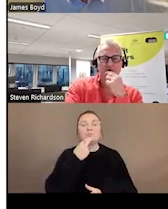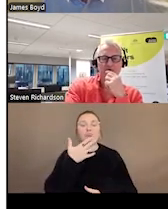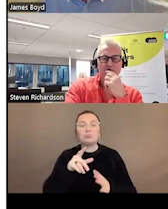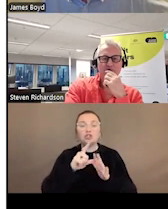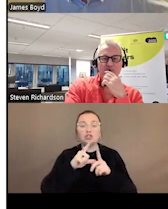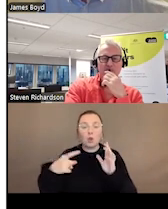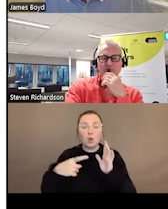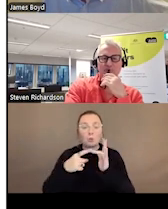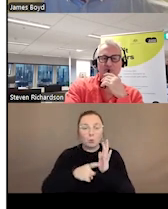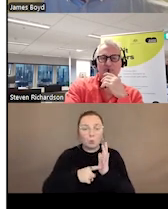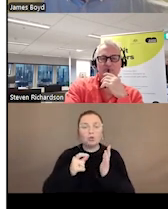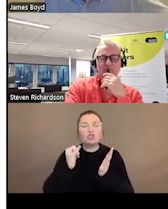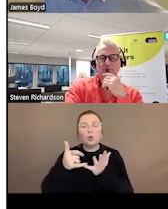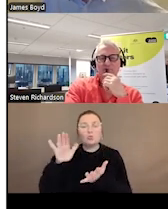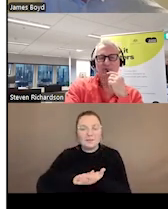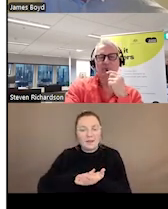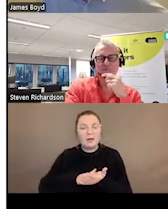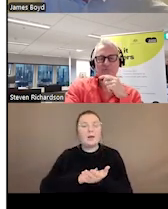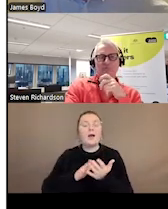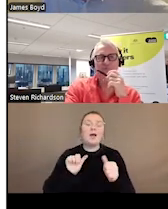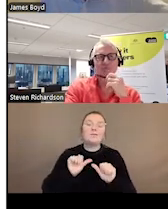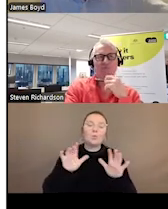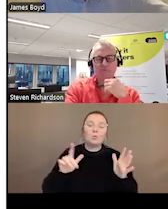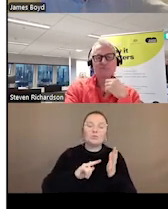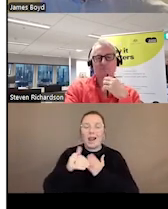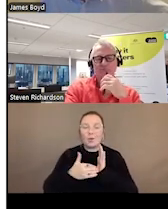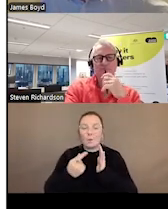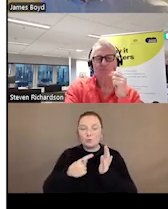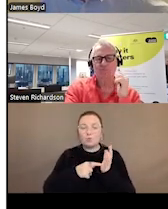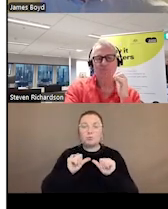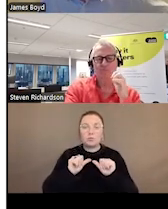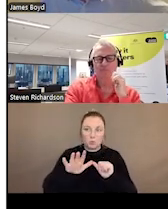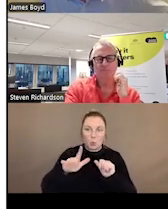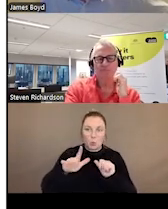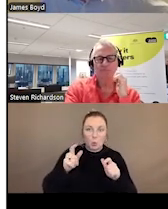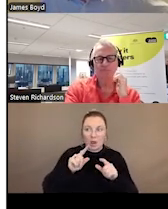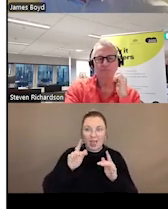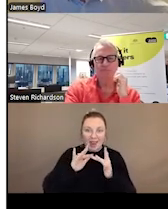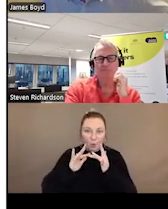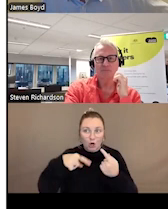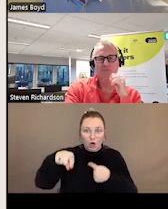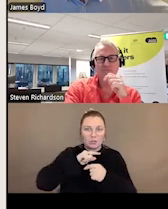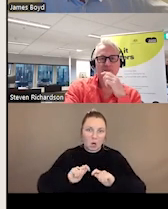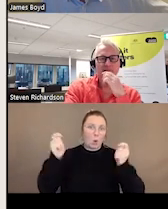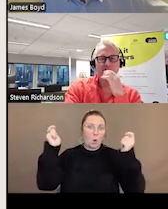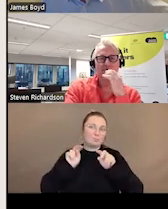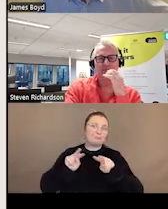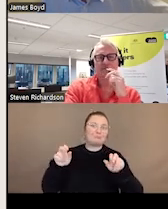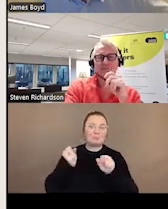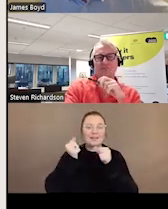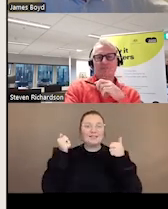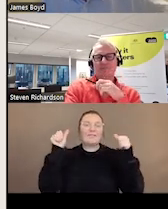social media and of course, to unlock the power of your network to make it a successful day.